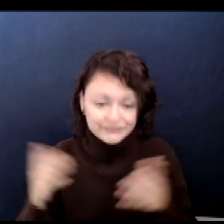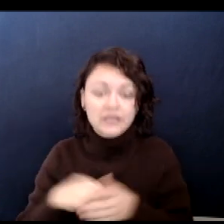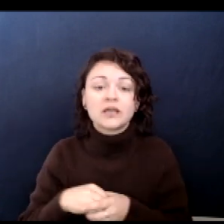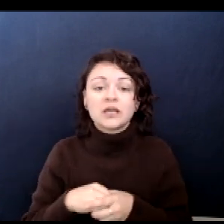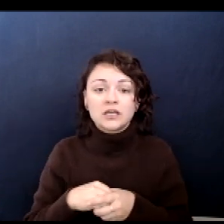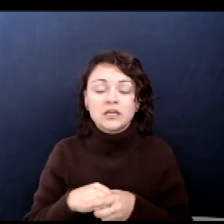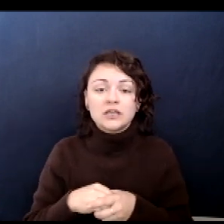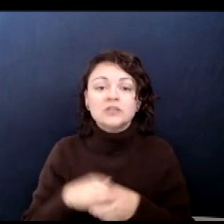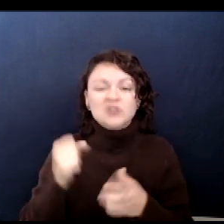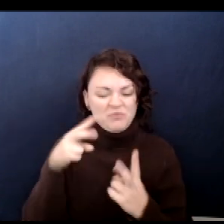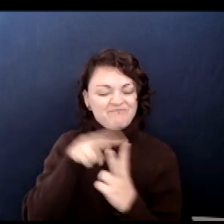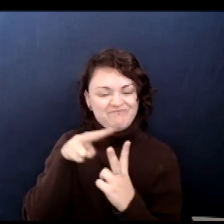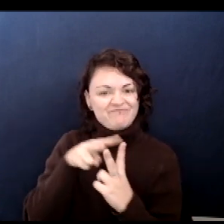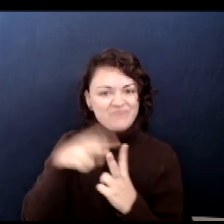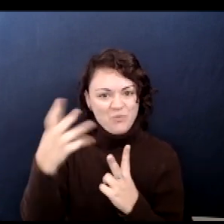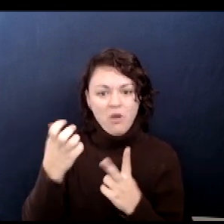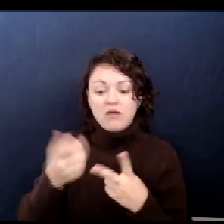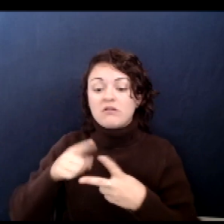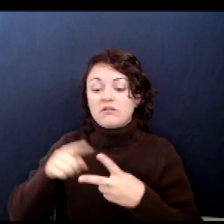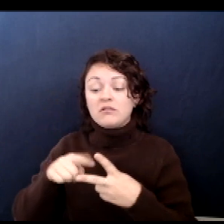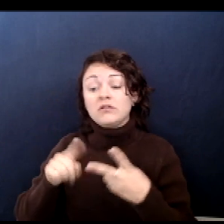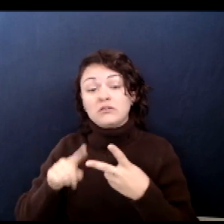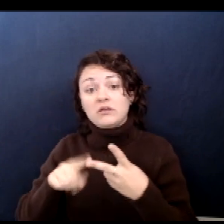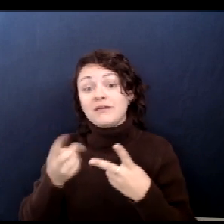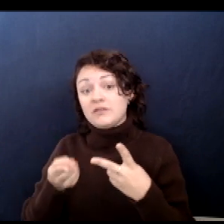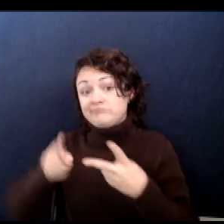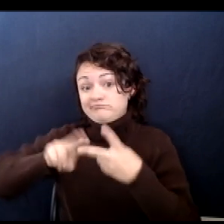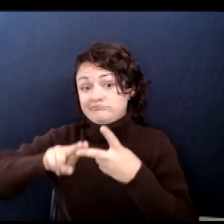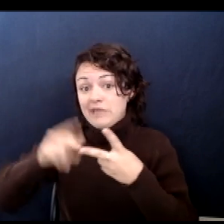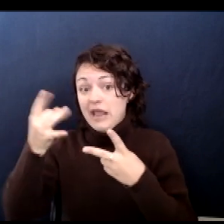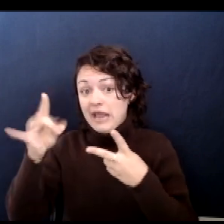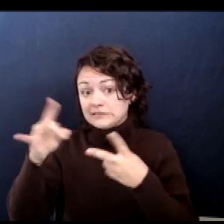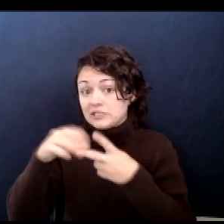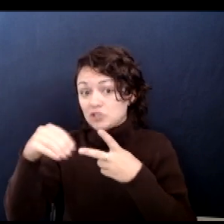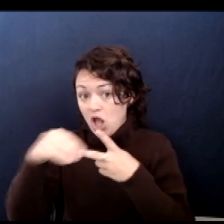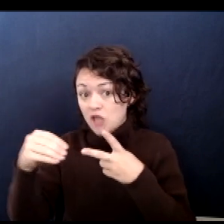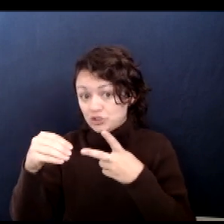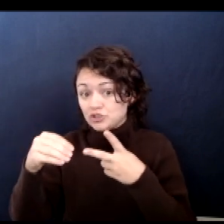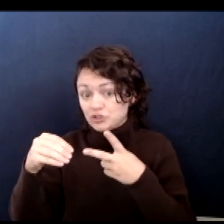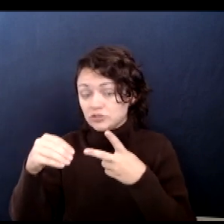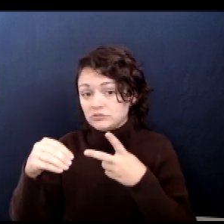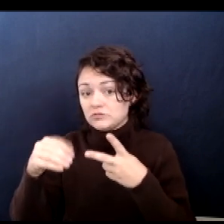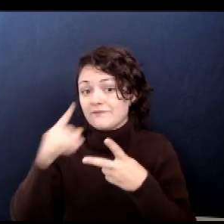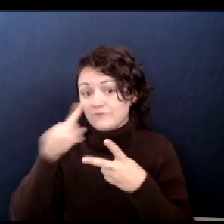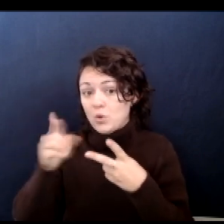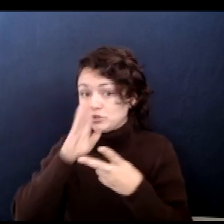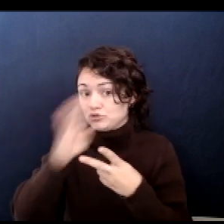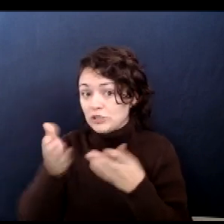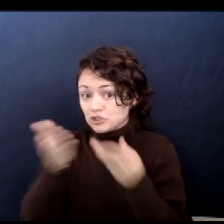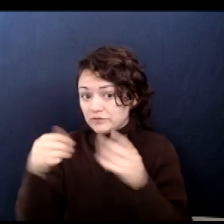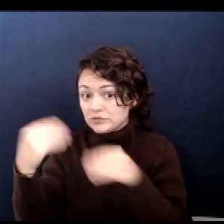an increase in pay to at least $18 an hour. And that would have been an estimated total of